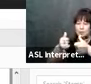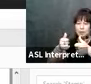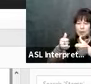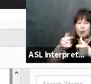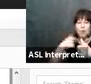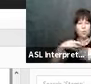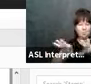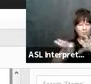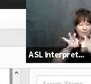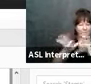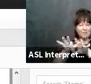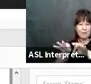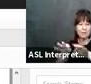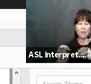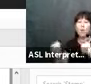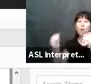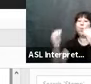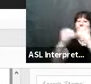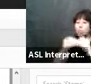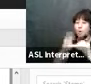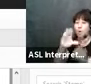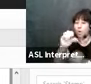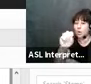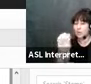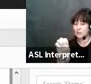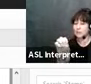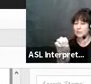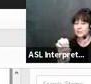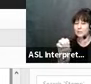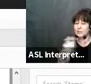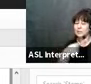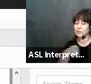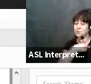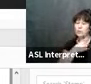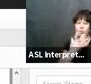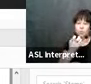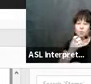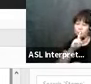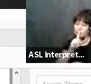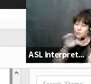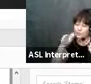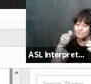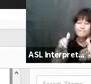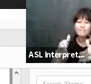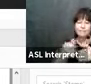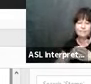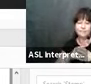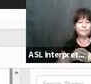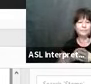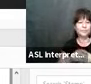a lot of cases using these aggressive strategies for case finding. So we have an agile, responsive testing